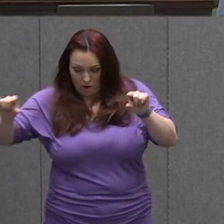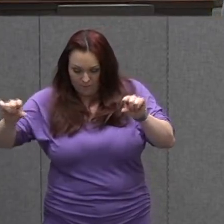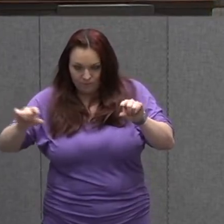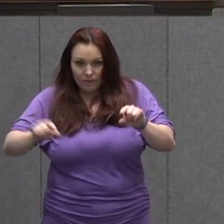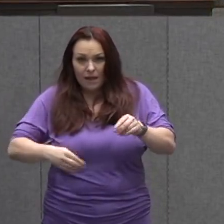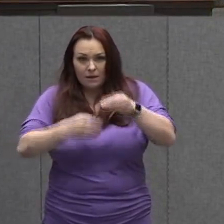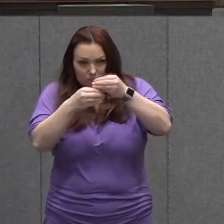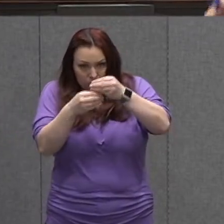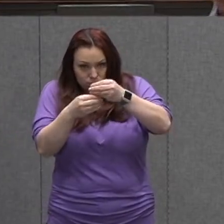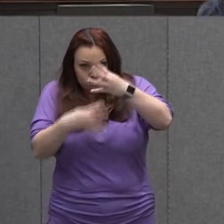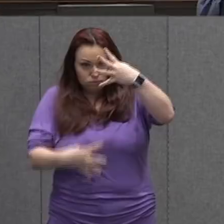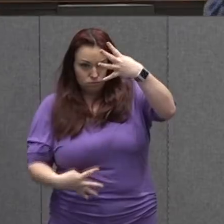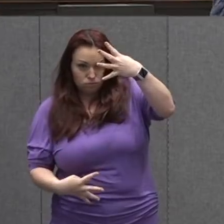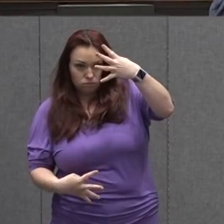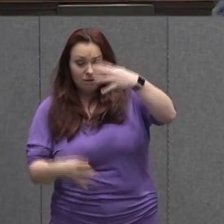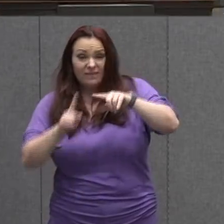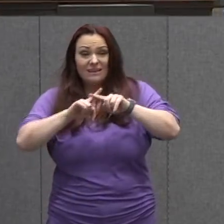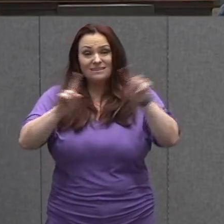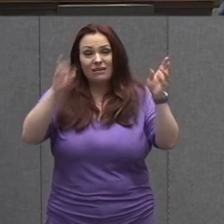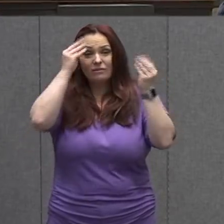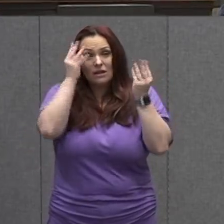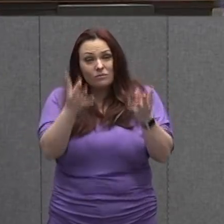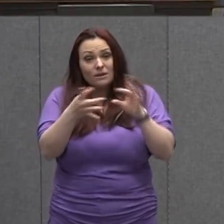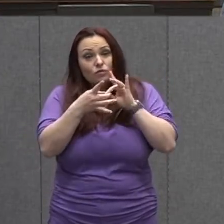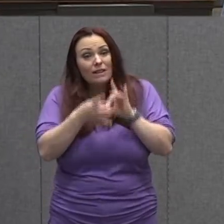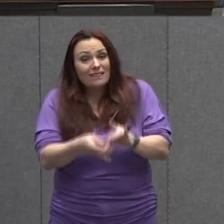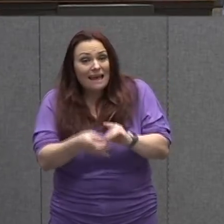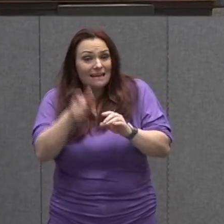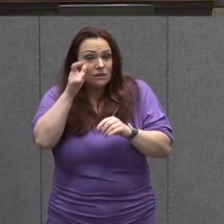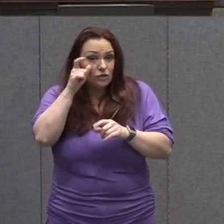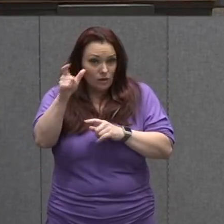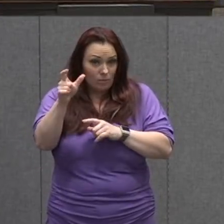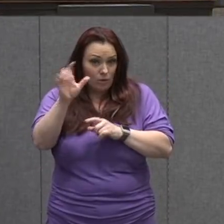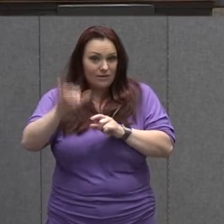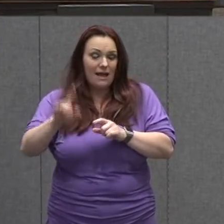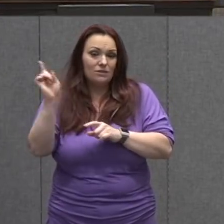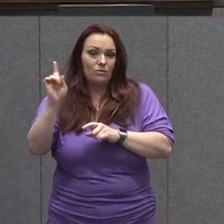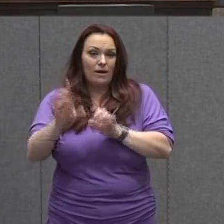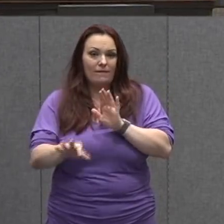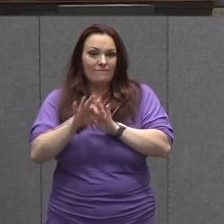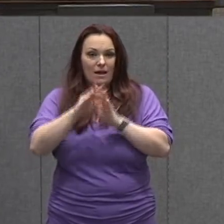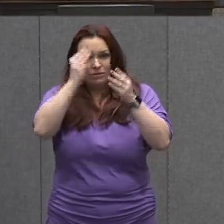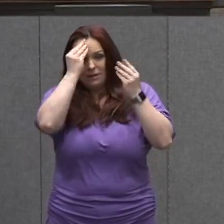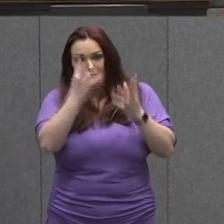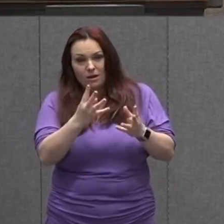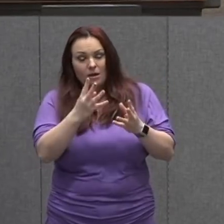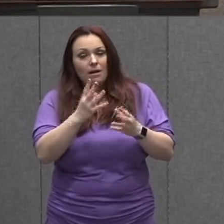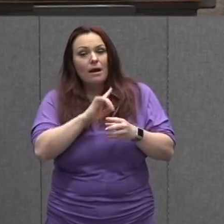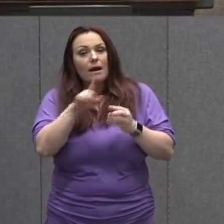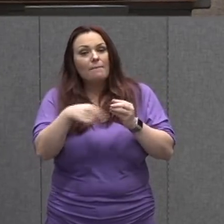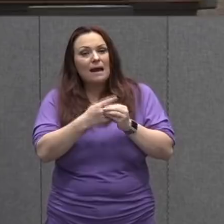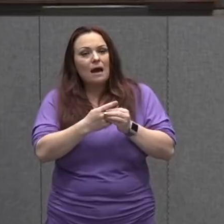and that is where I found the information about the International Observe the Moon night.